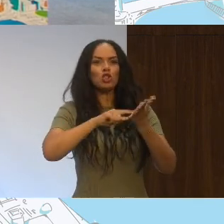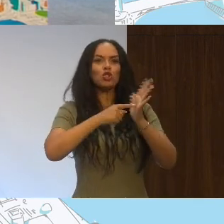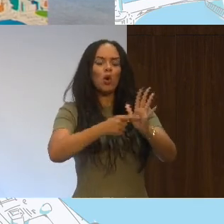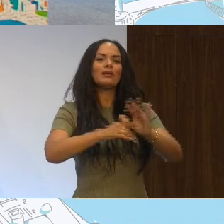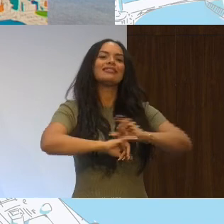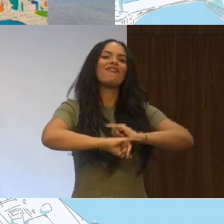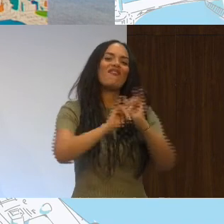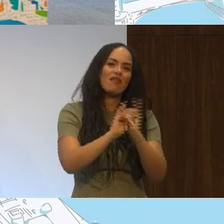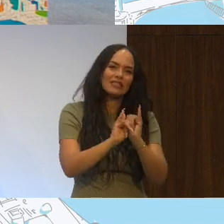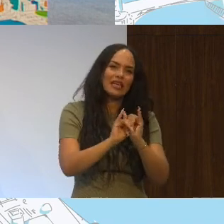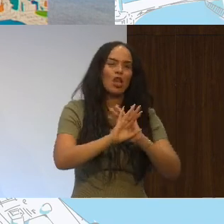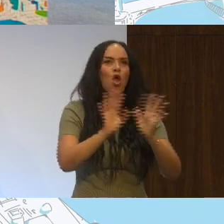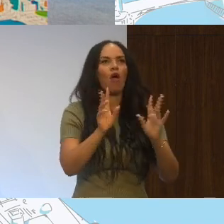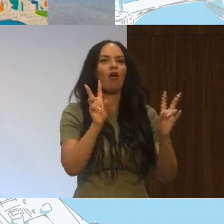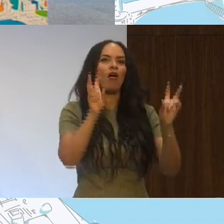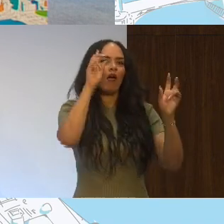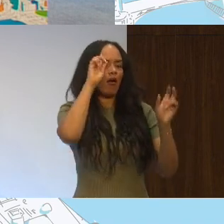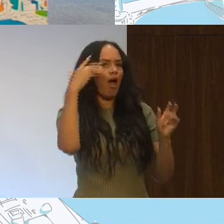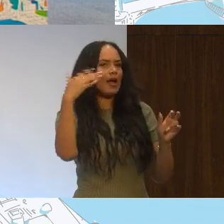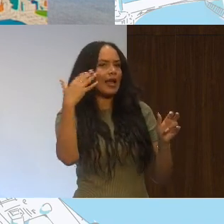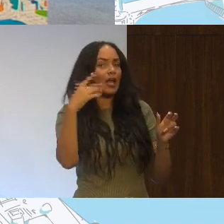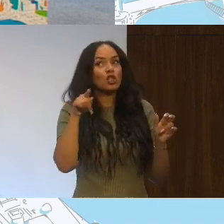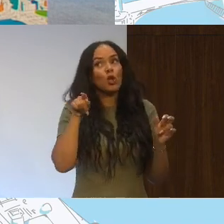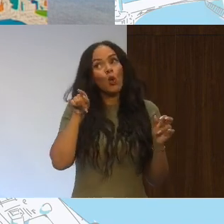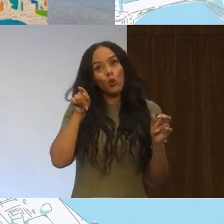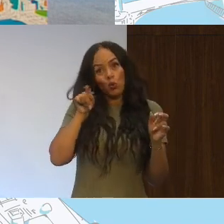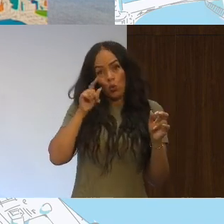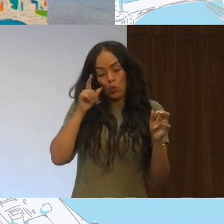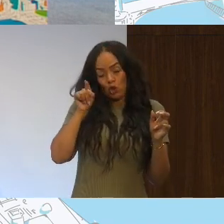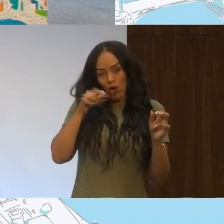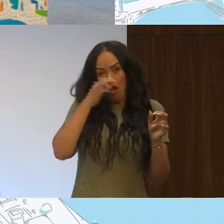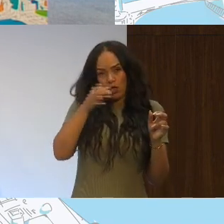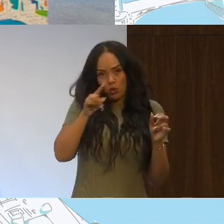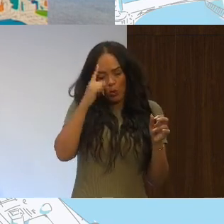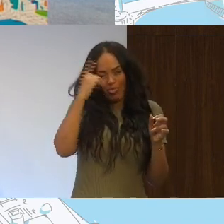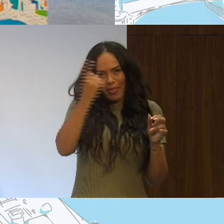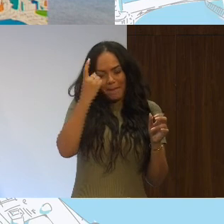Would you consider renaming or additionally using the name of migraine